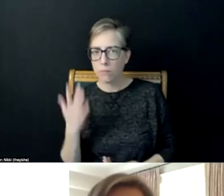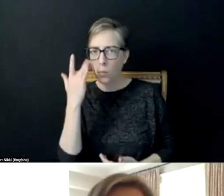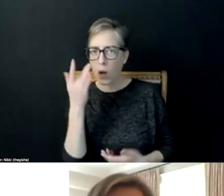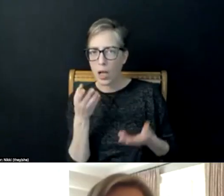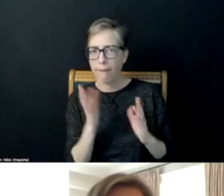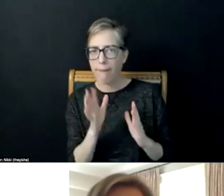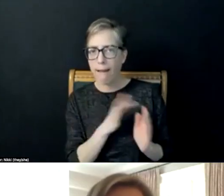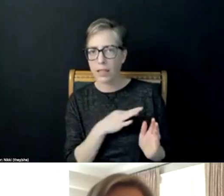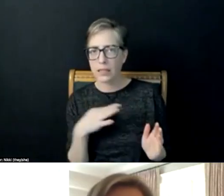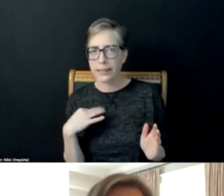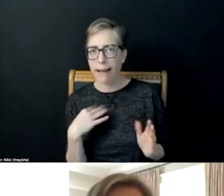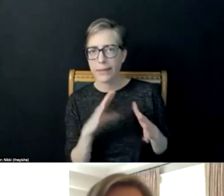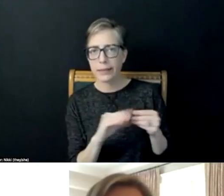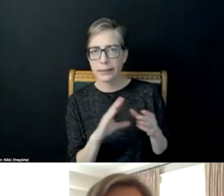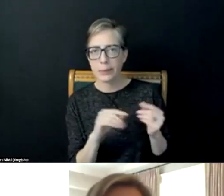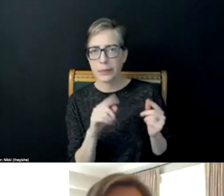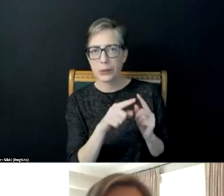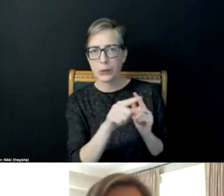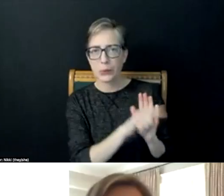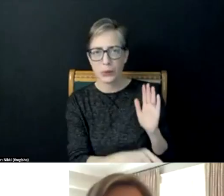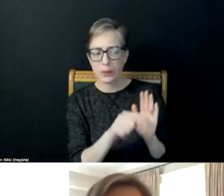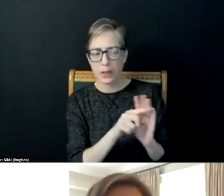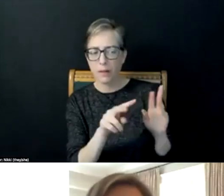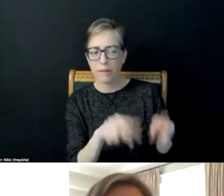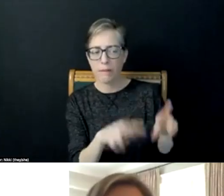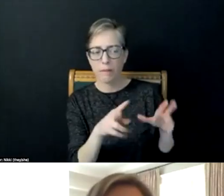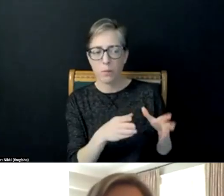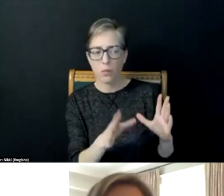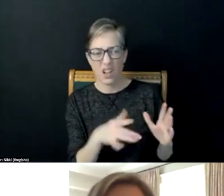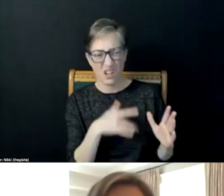I feel that as a disability advocate and invisible disability-haver